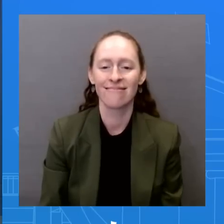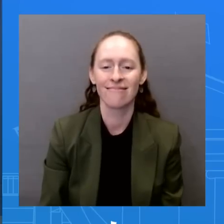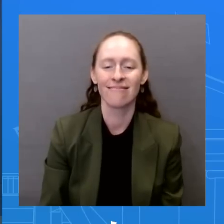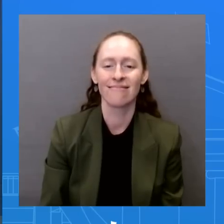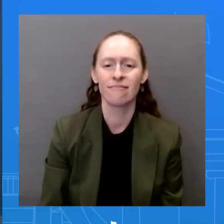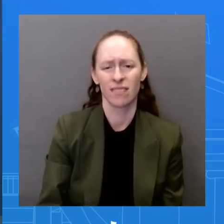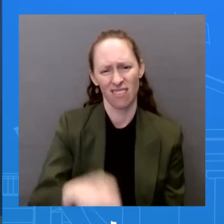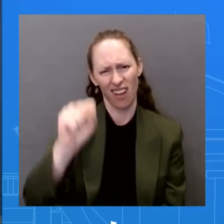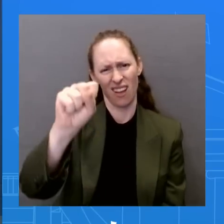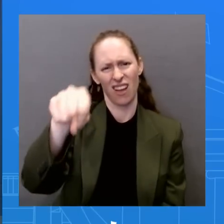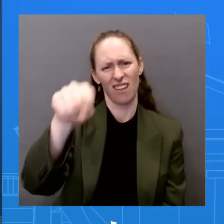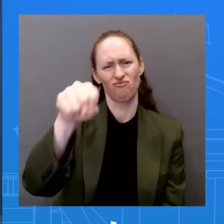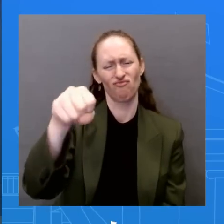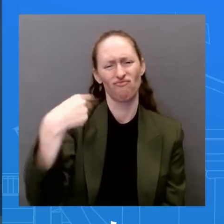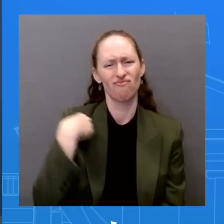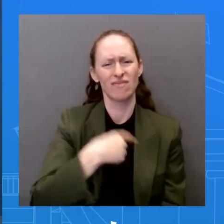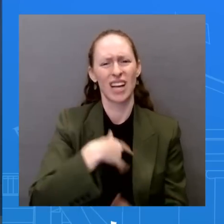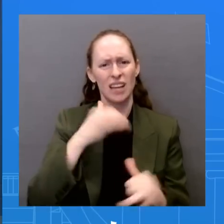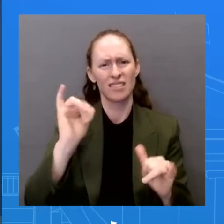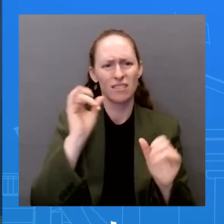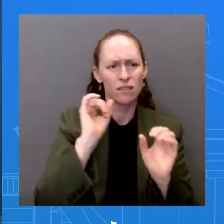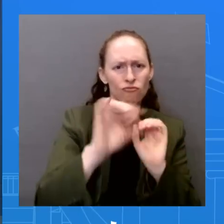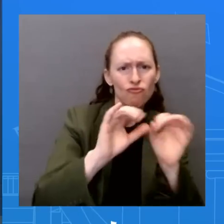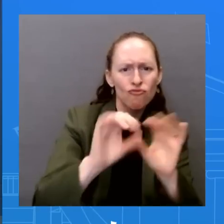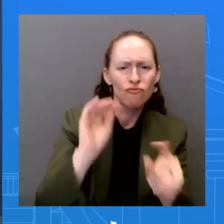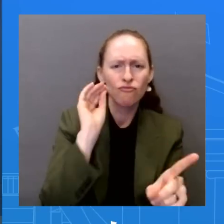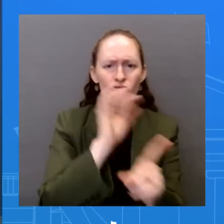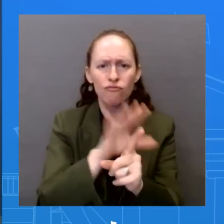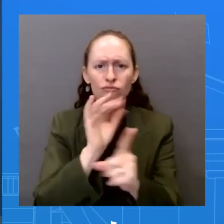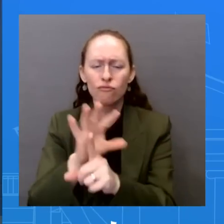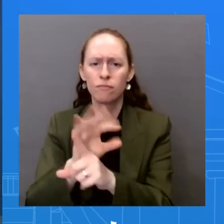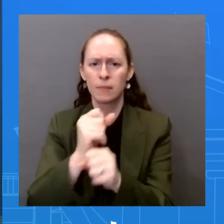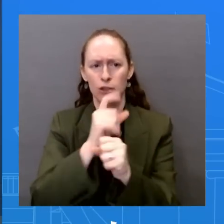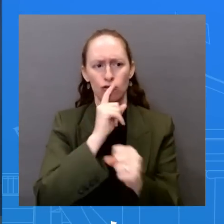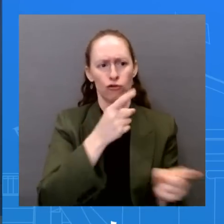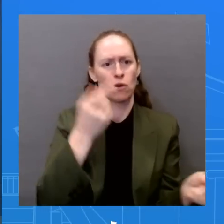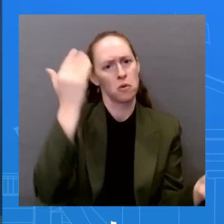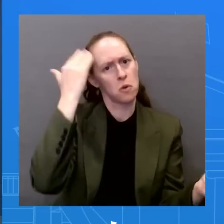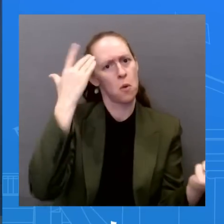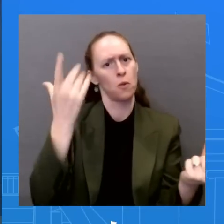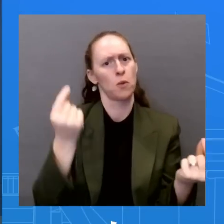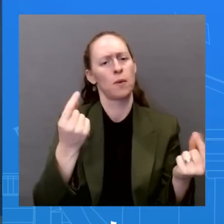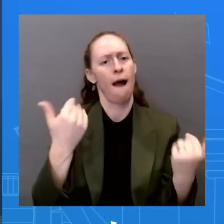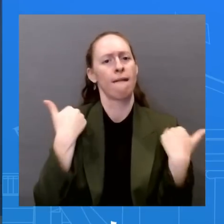where the virus continues to spread quickly and those places and individuals that may face barriers